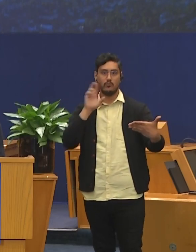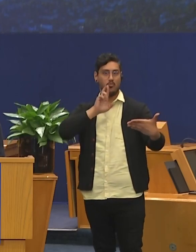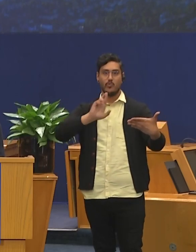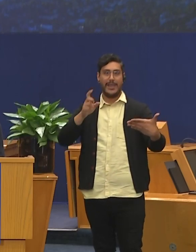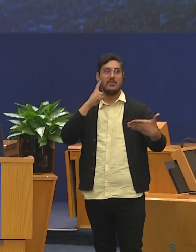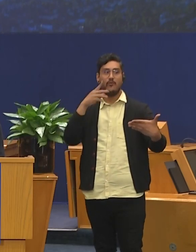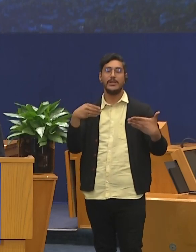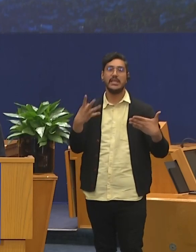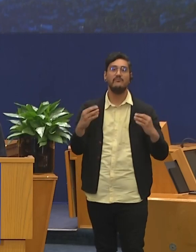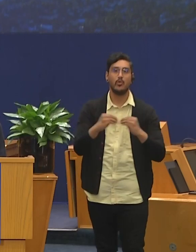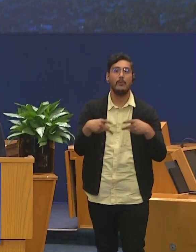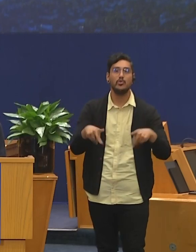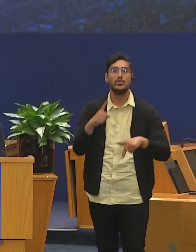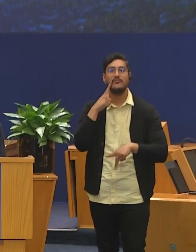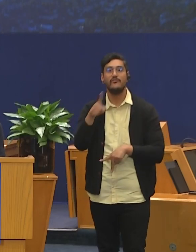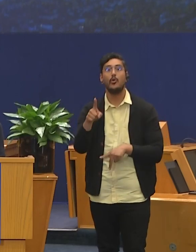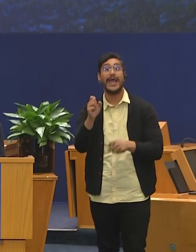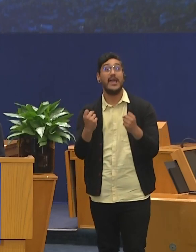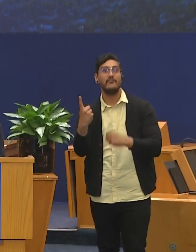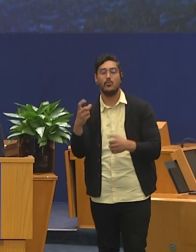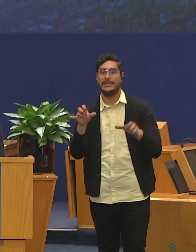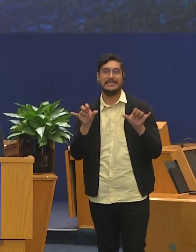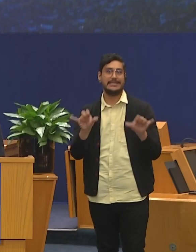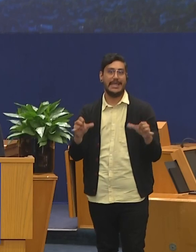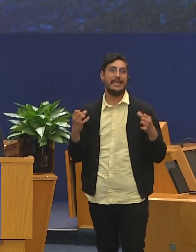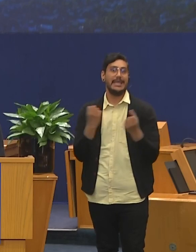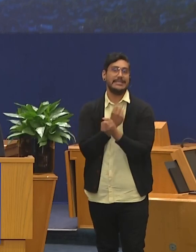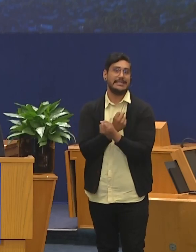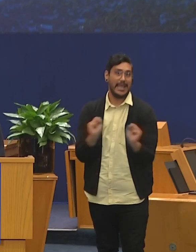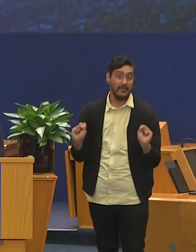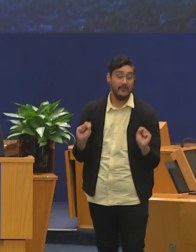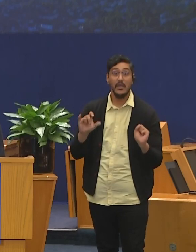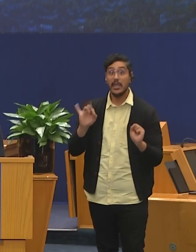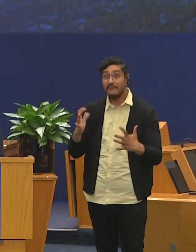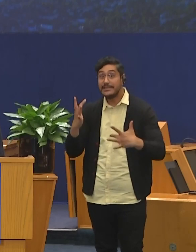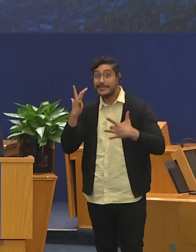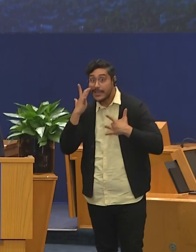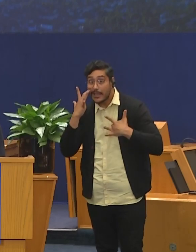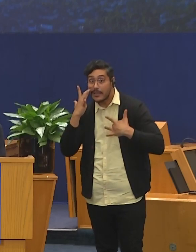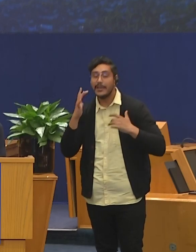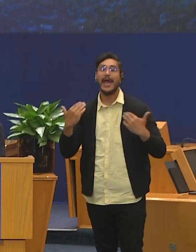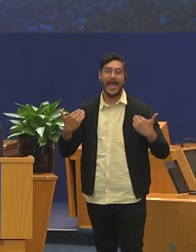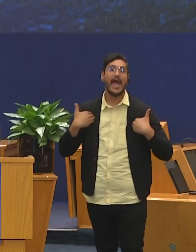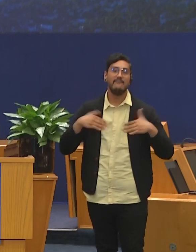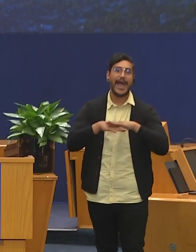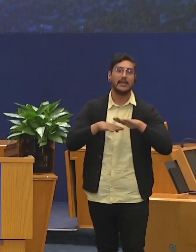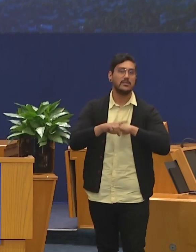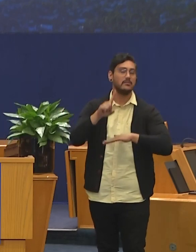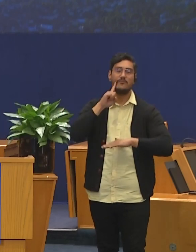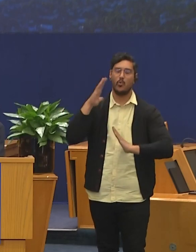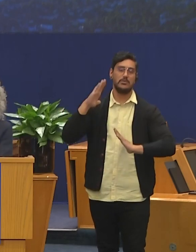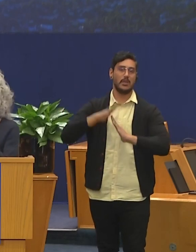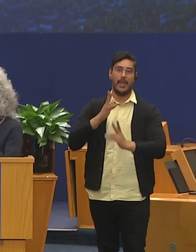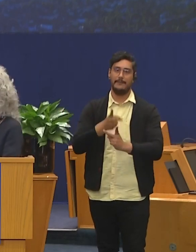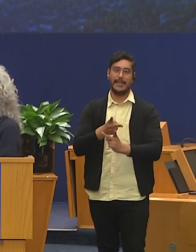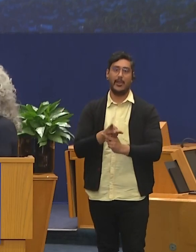THE RESOURCES AND OPPORTUNITIES THEY'RE GOING TO NEED TO STAY HEALTHY. AND IF THEY ARE SICK, TO MAKE SURE THAT THEY HAVE ACCESS TO